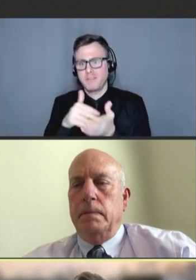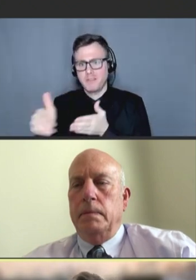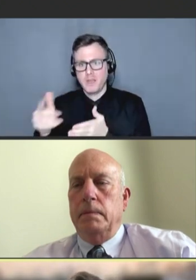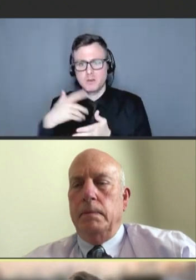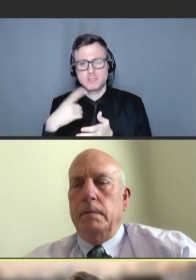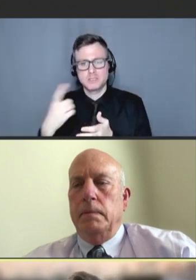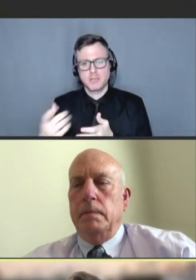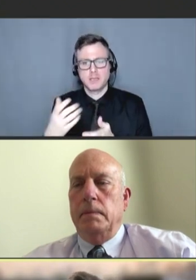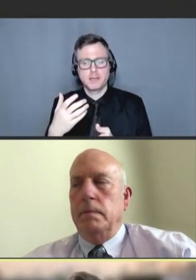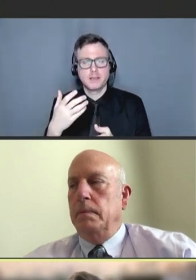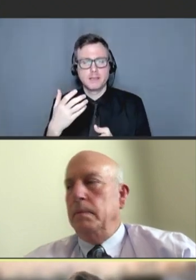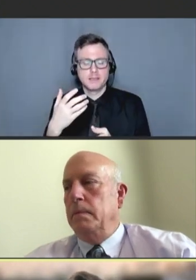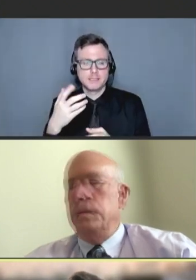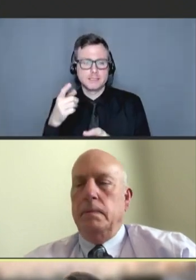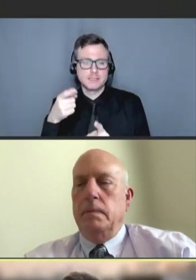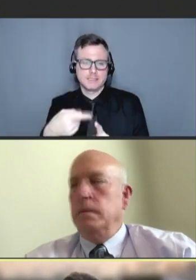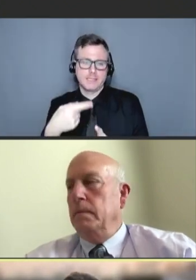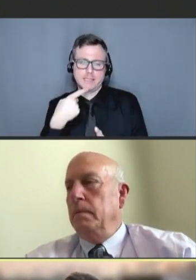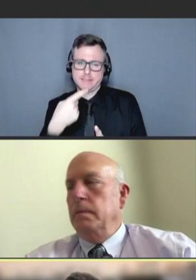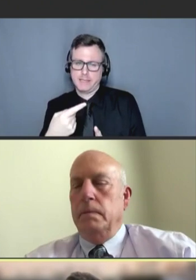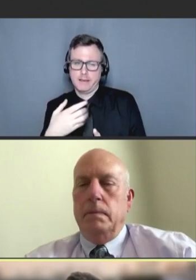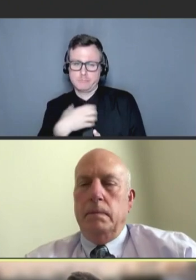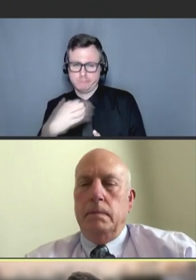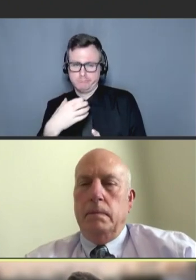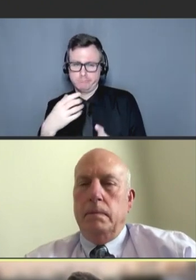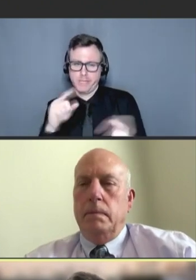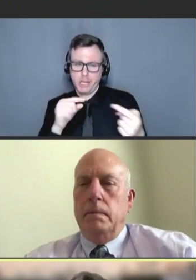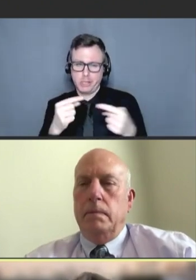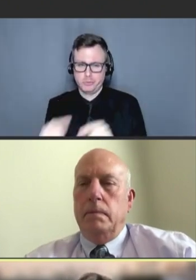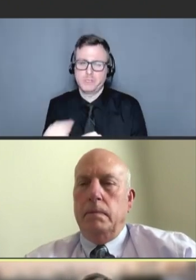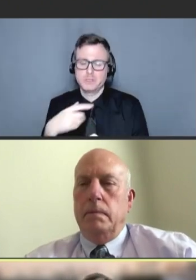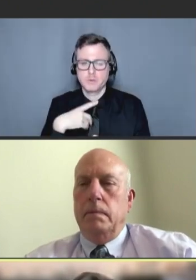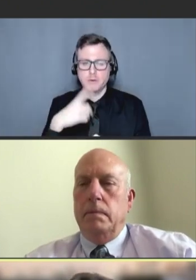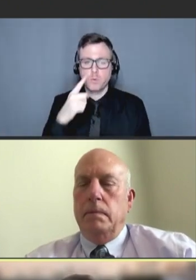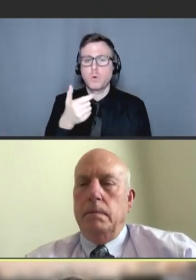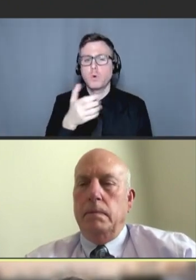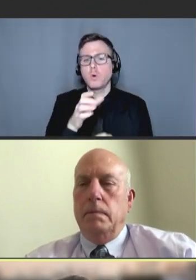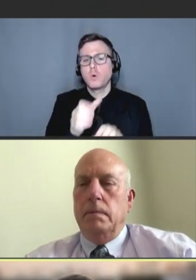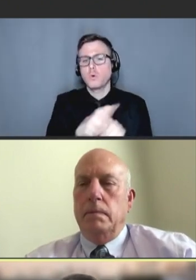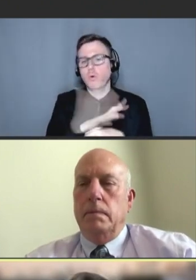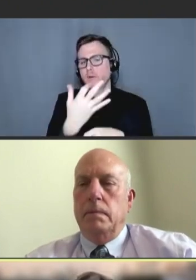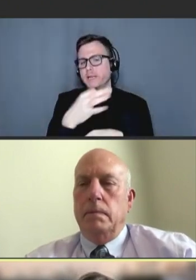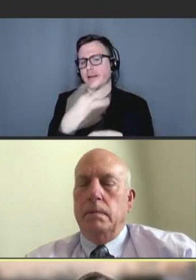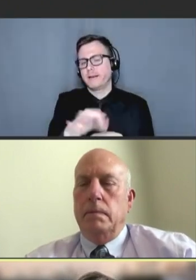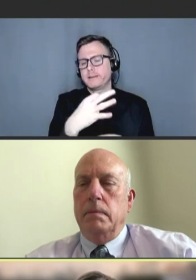and deaths from COVID-19 countermeasures. So, that's the update. Thank you.